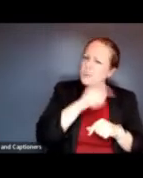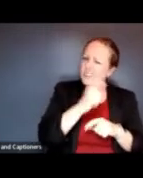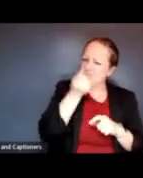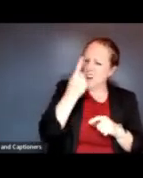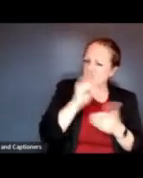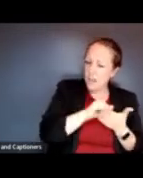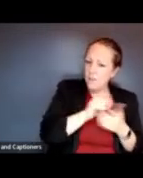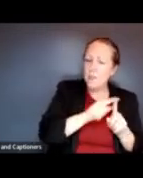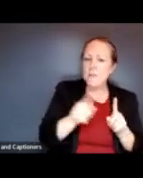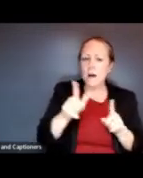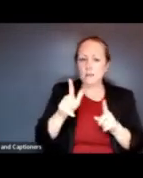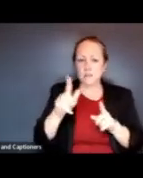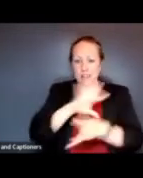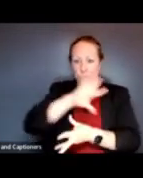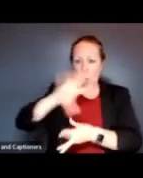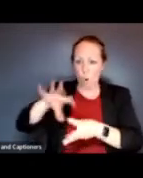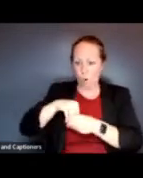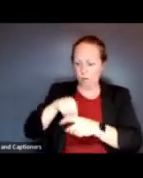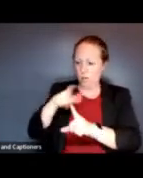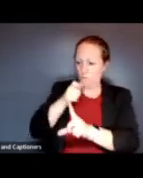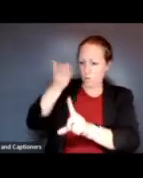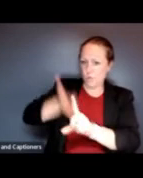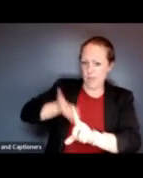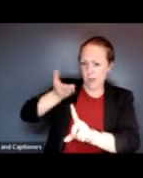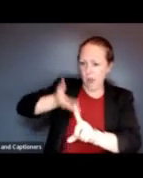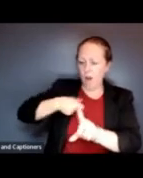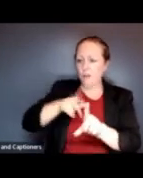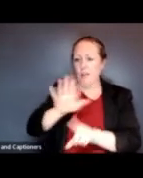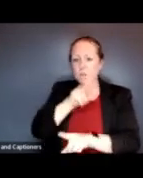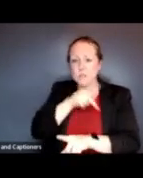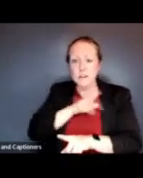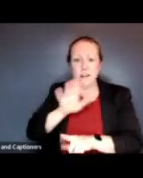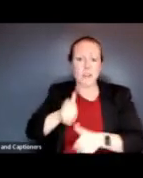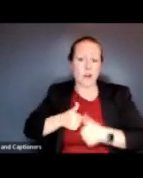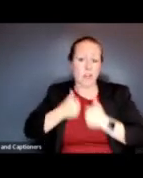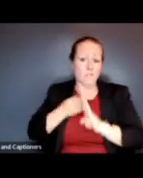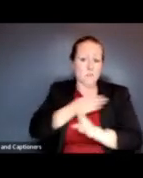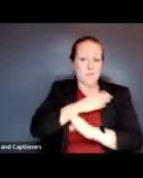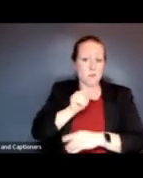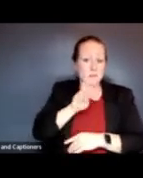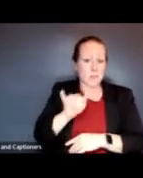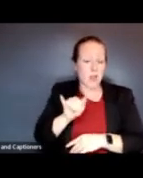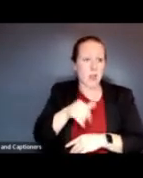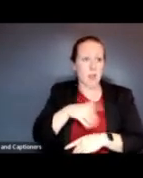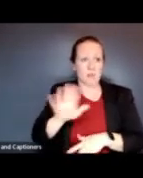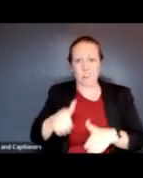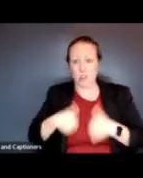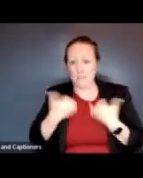of who this person is, in terms of their personality, and their life before the TBI their life now, any kind of pre existing